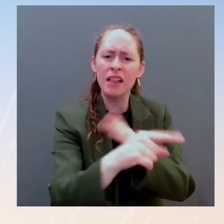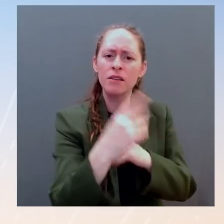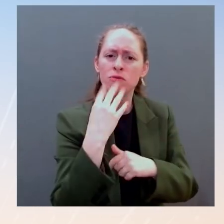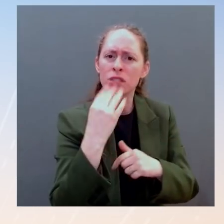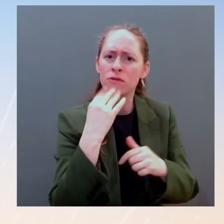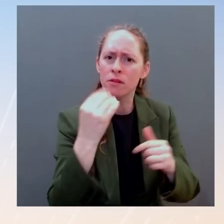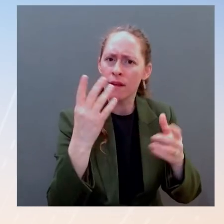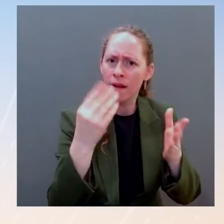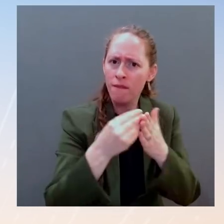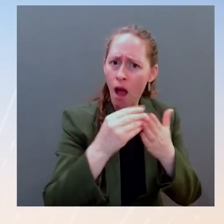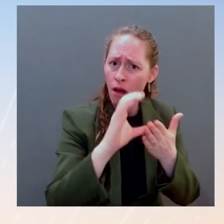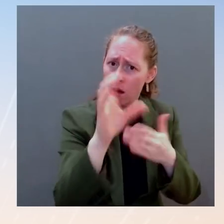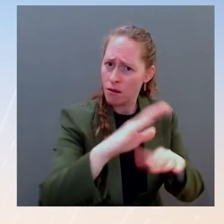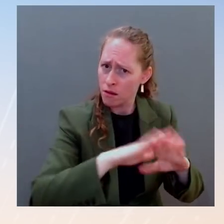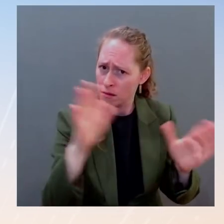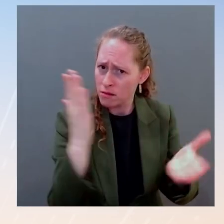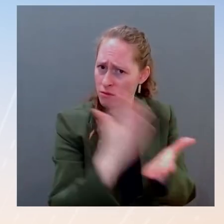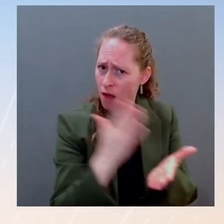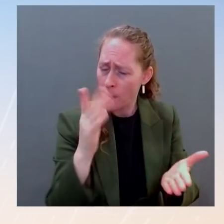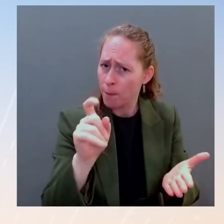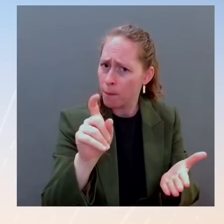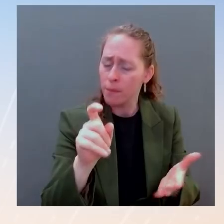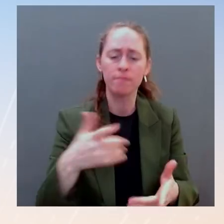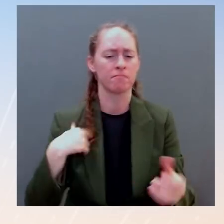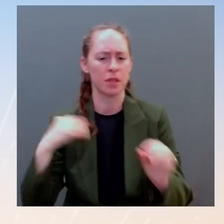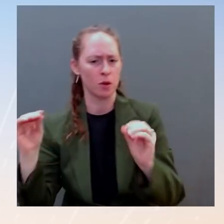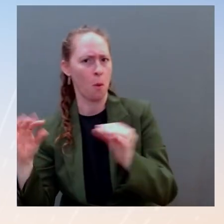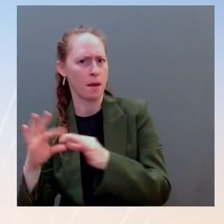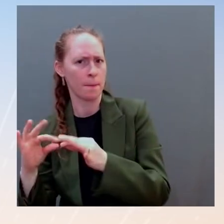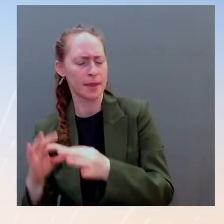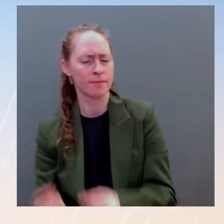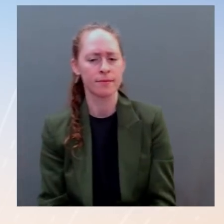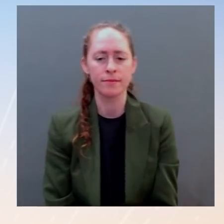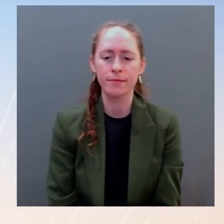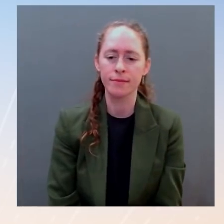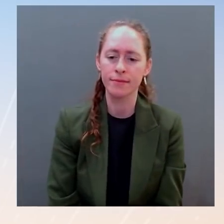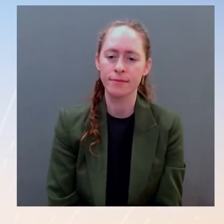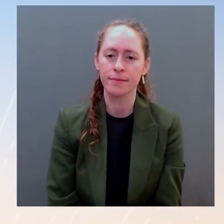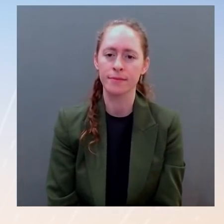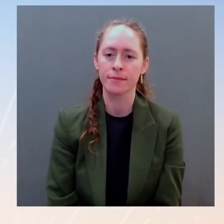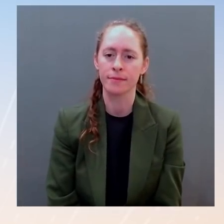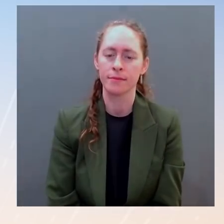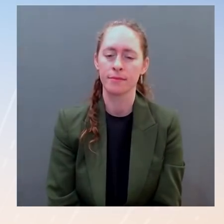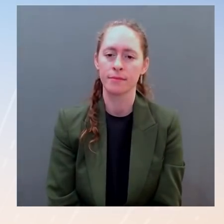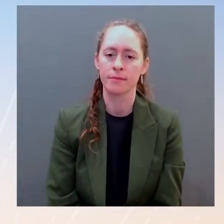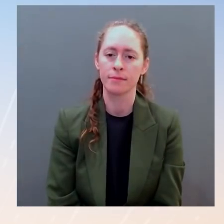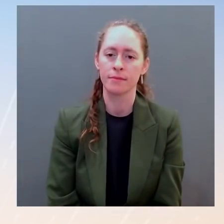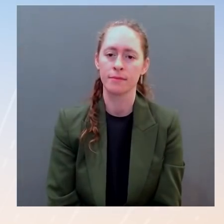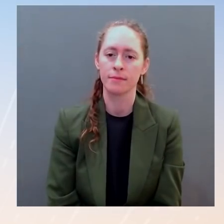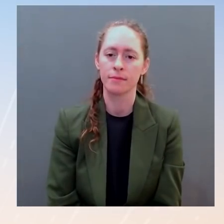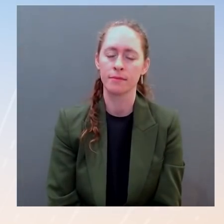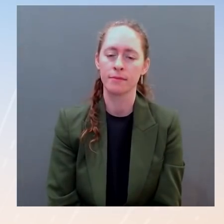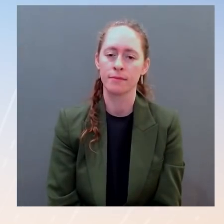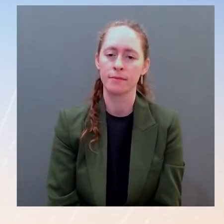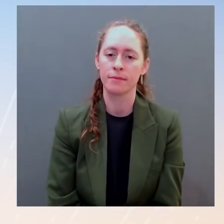Ms. Psaki: Sure. The Press: The President said last week that he had "almost exhausted" his drawdown ability. So how much,